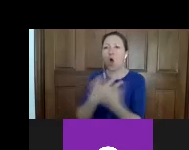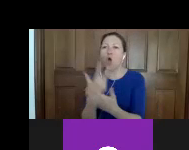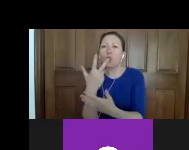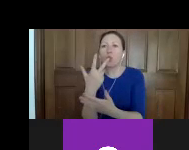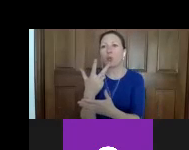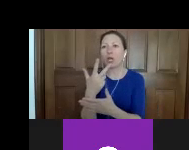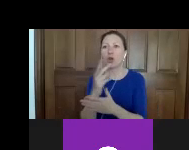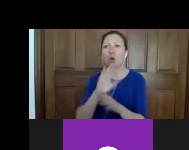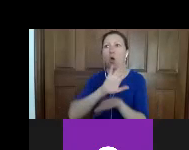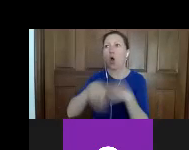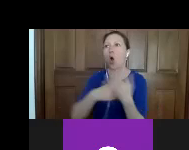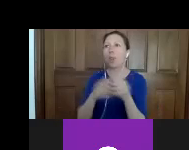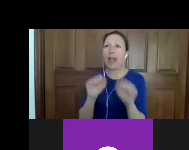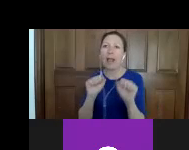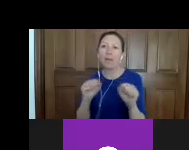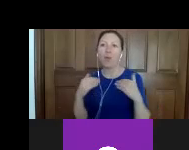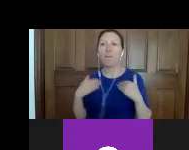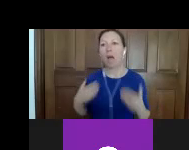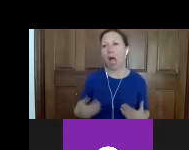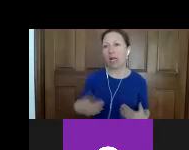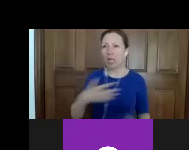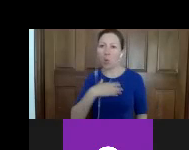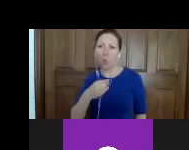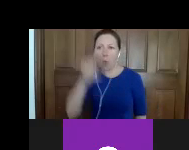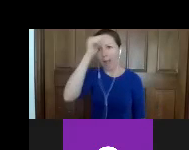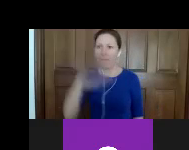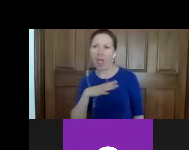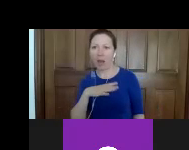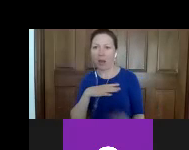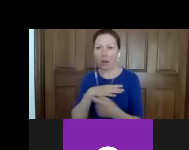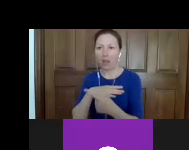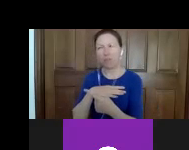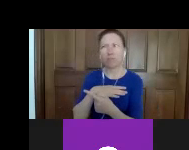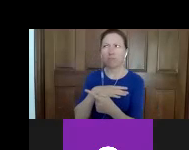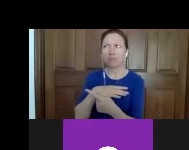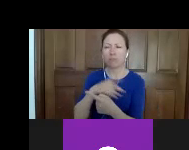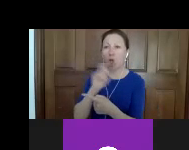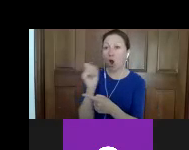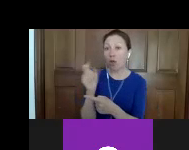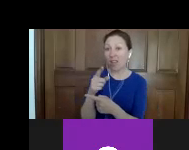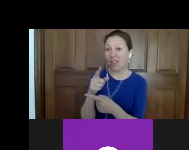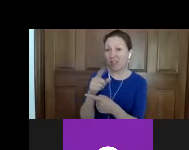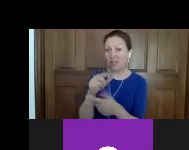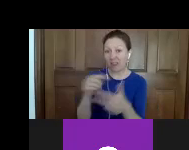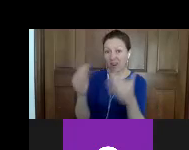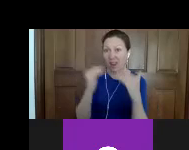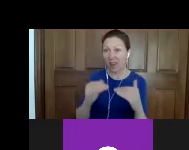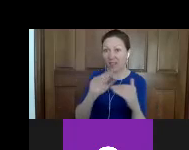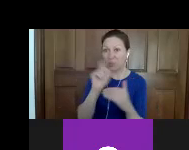and no one else in the office is getting promoted as well. The other thing you want to ask is are they actually qualified? So this is a tough one